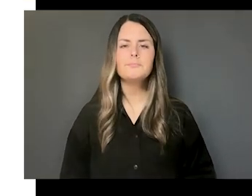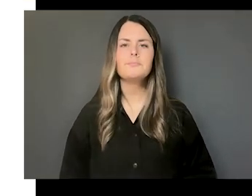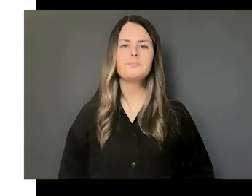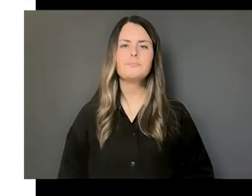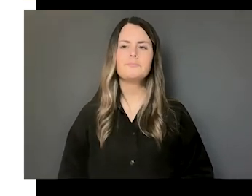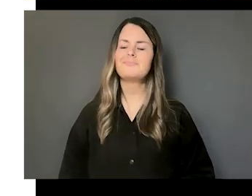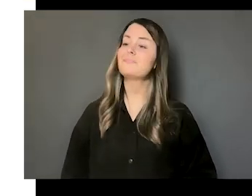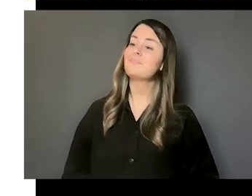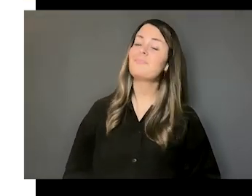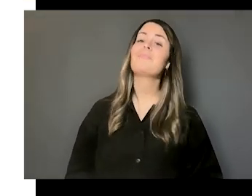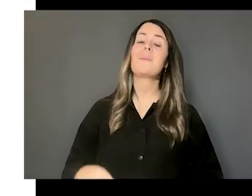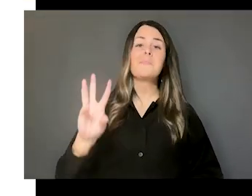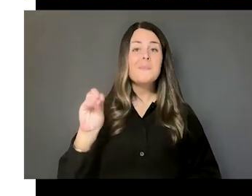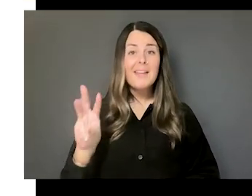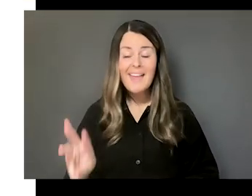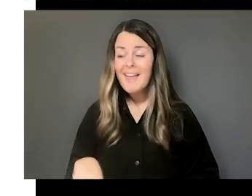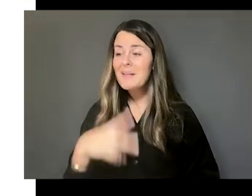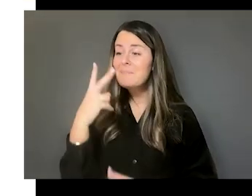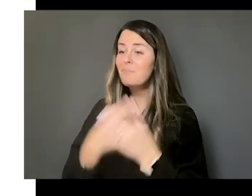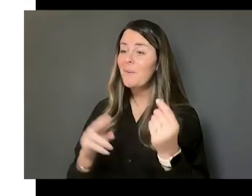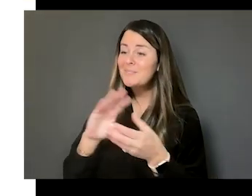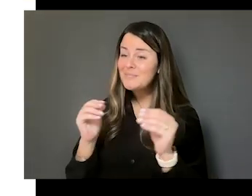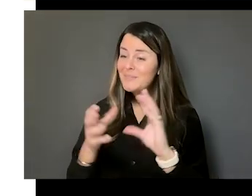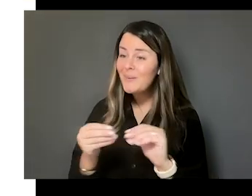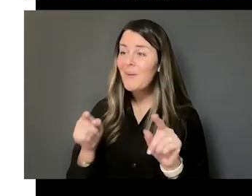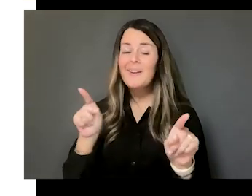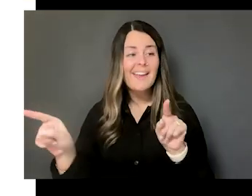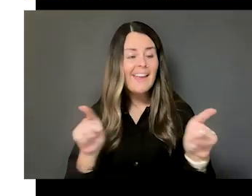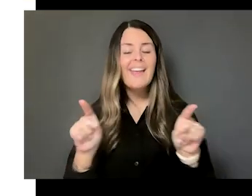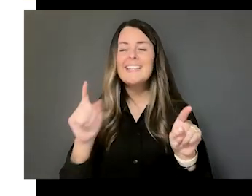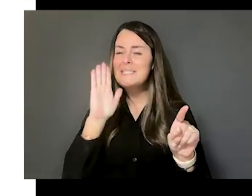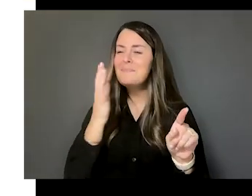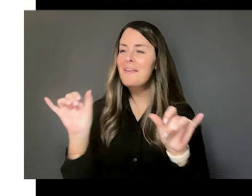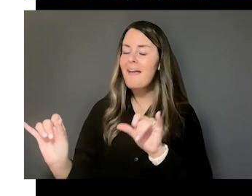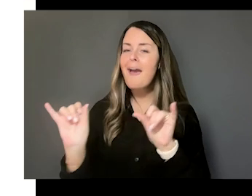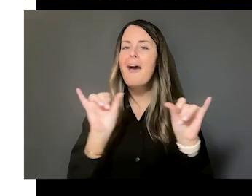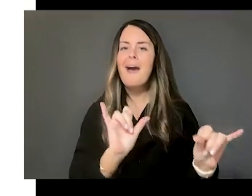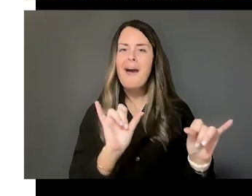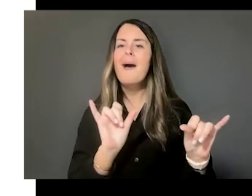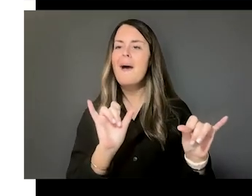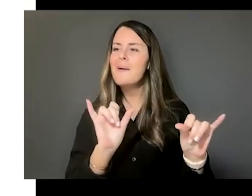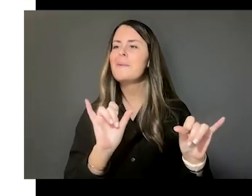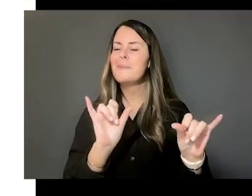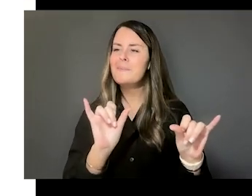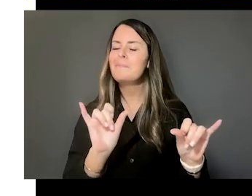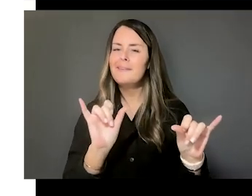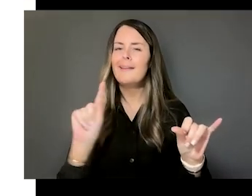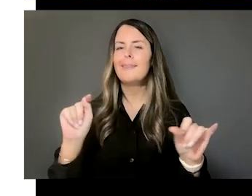Wow. So both of your stories kind of, had a common theme: coherence and teacher buy-in. So that was really interesting to hear.